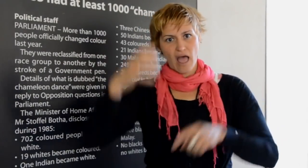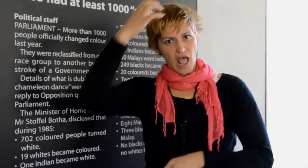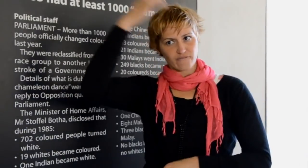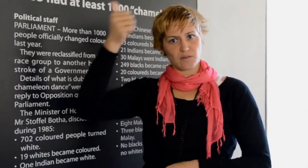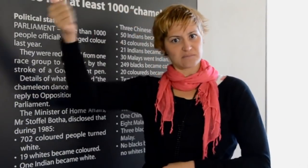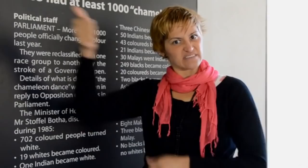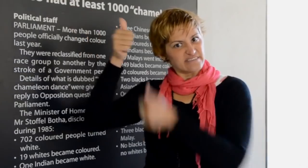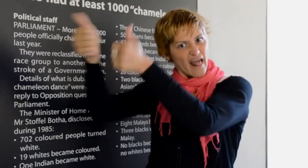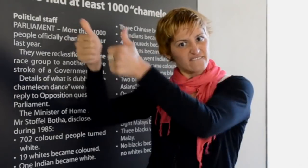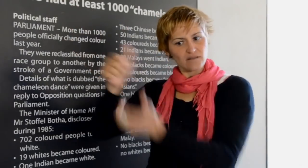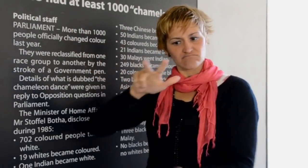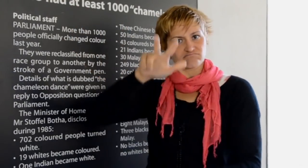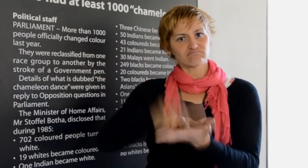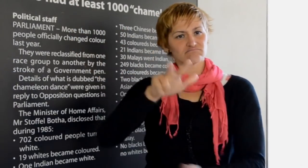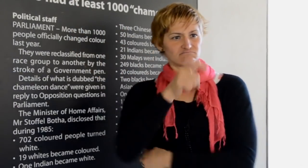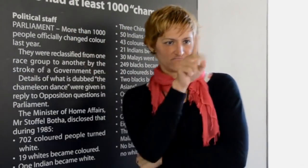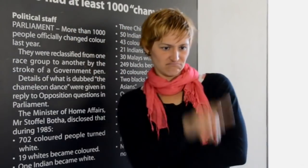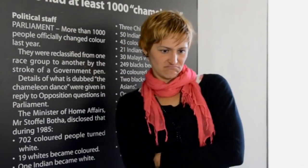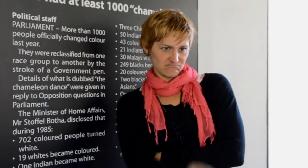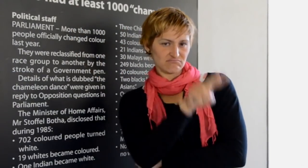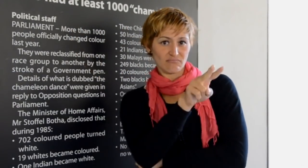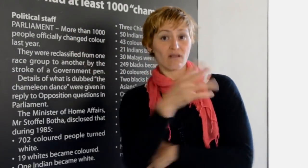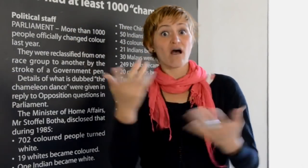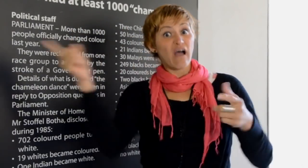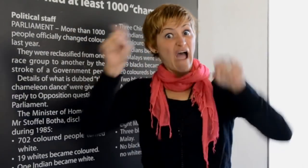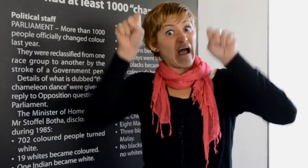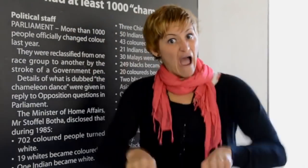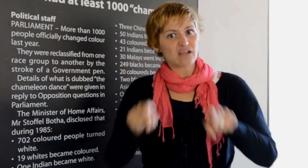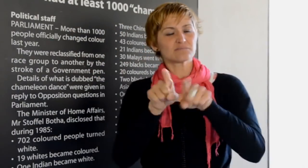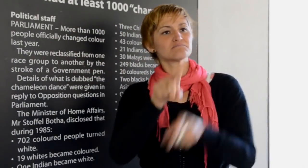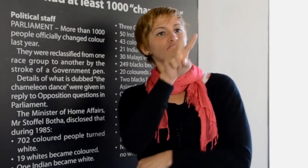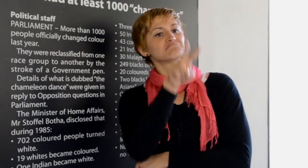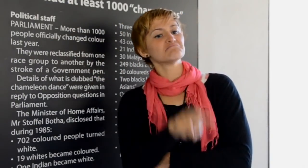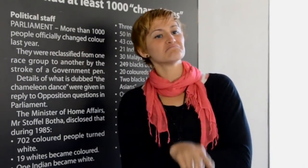a white, black, Asian and many more.